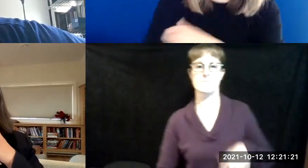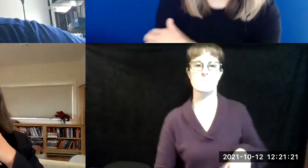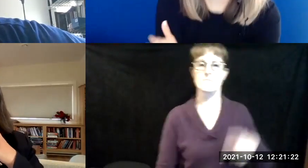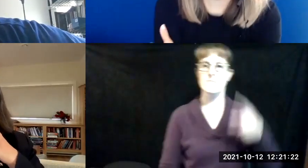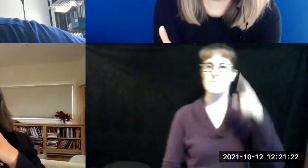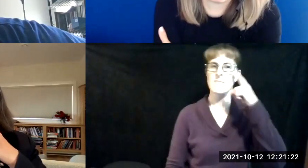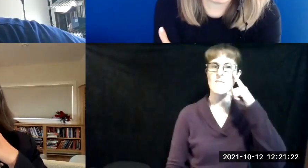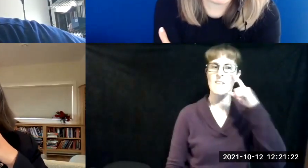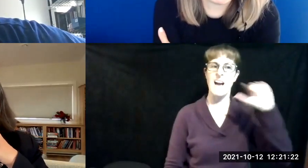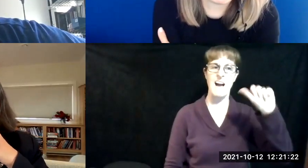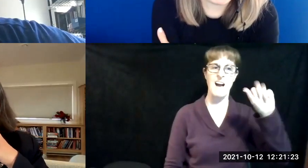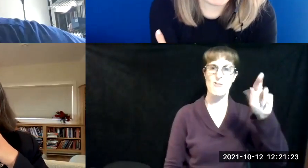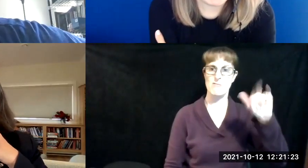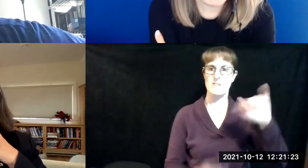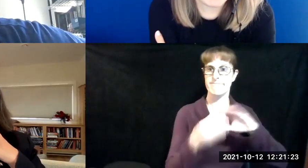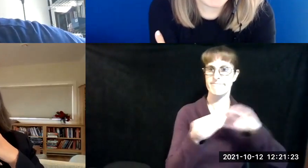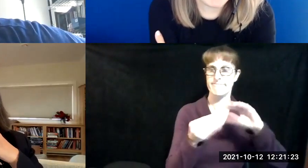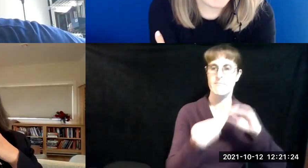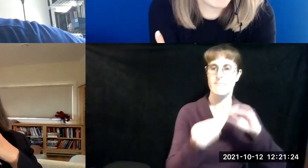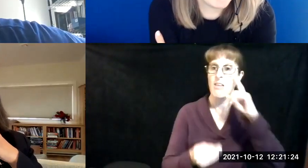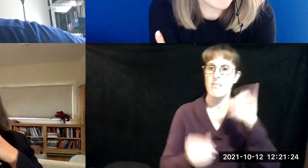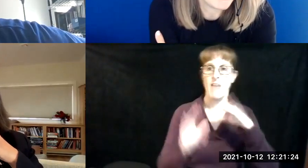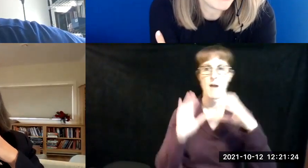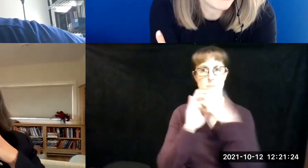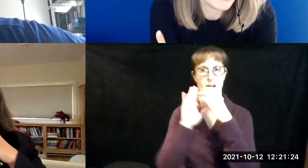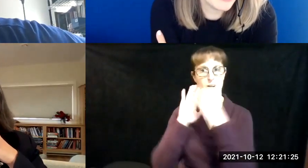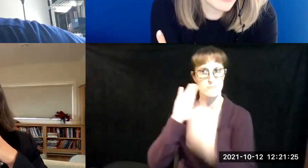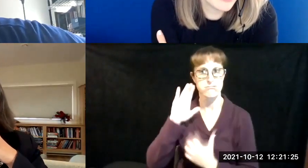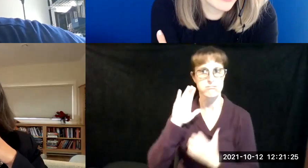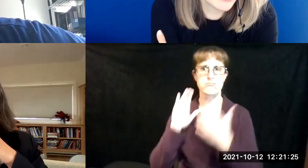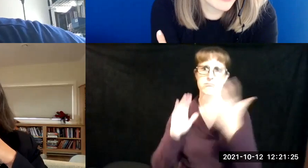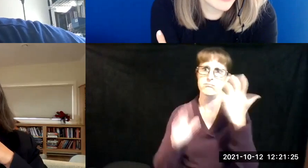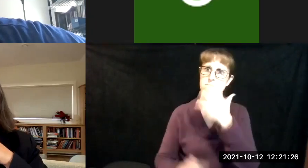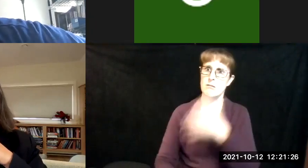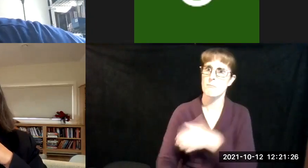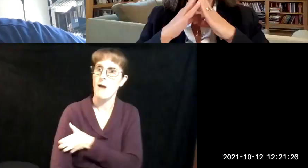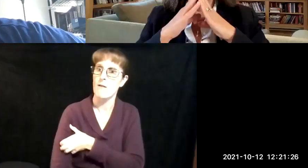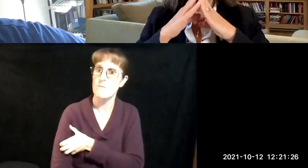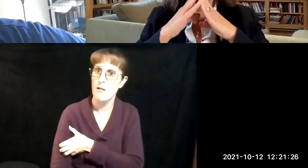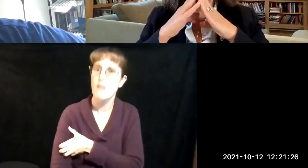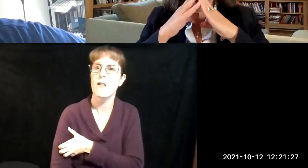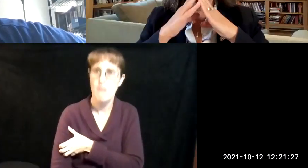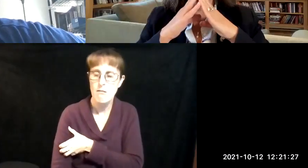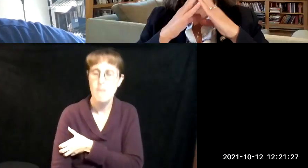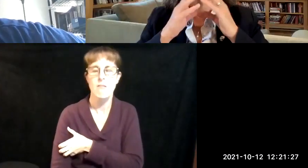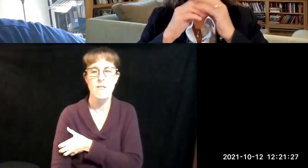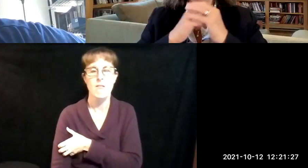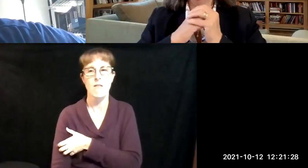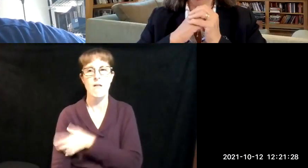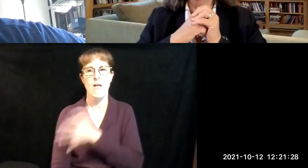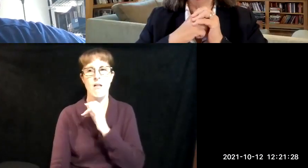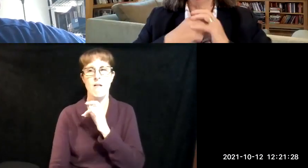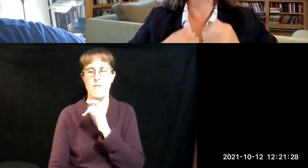I think it raises very interesting questions about what role